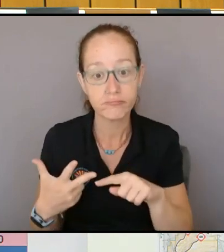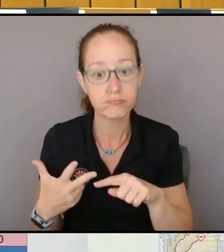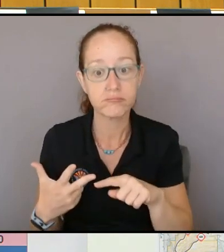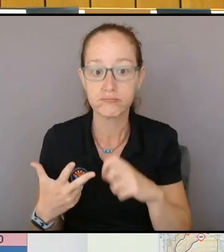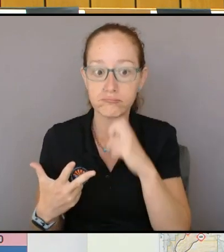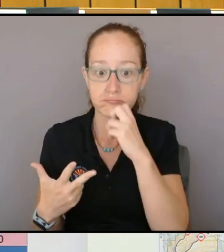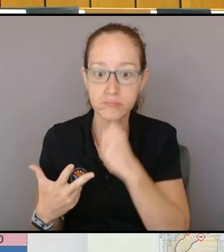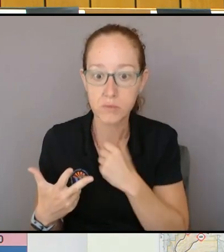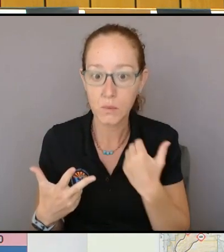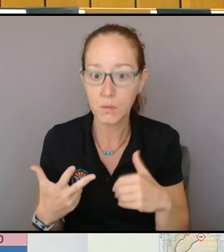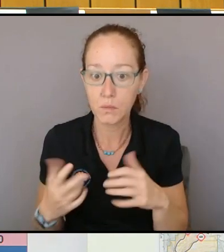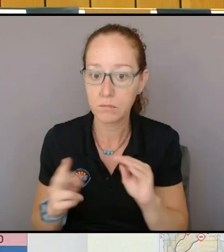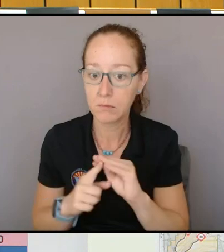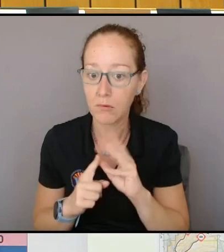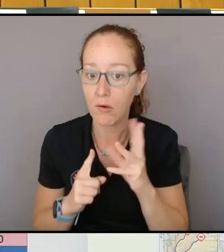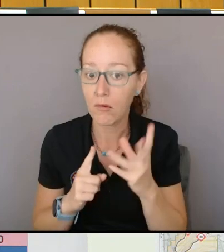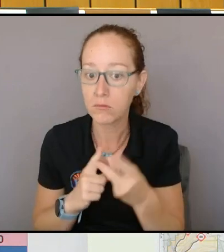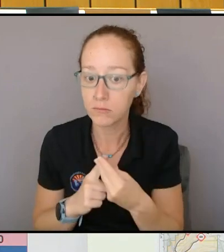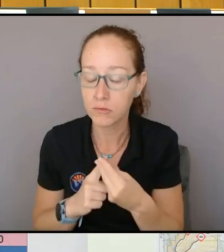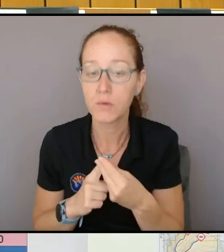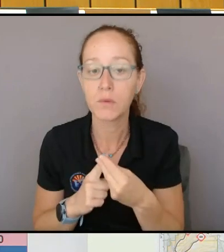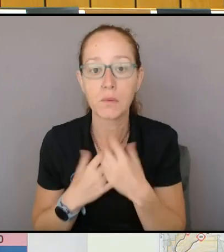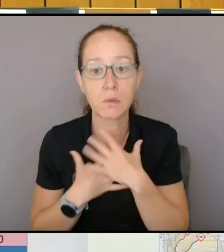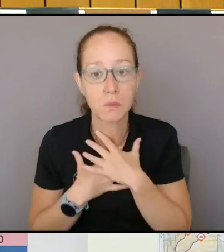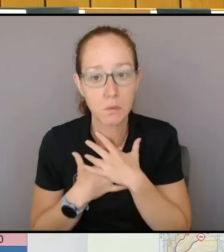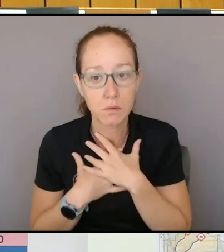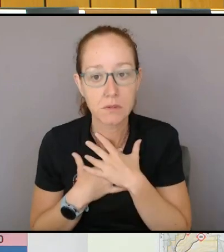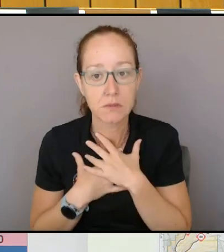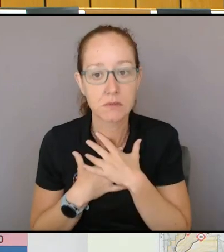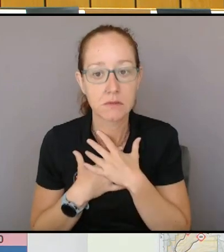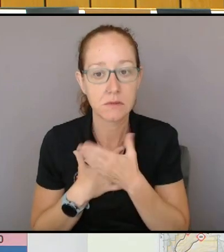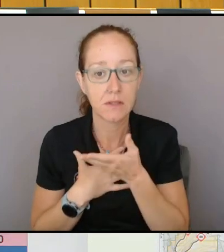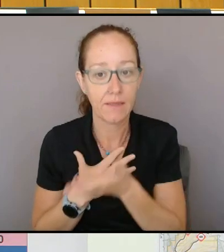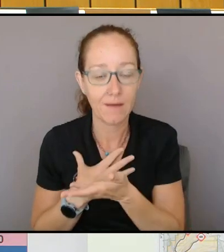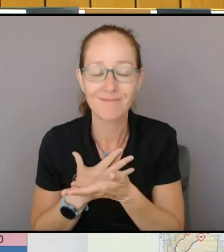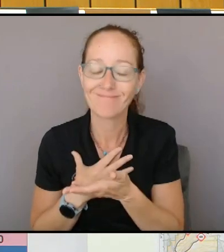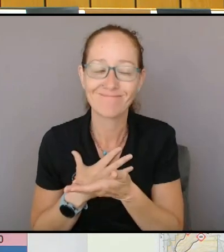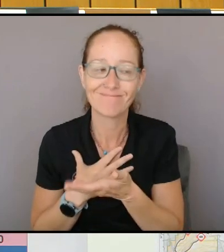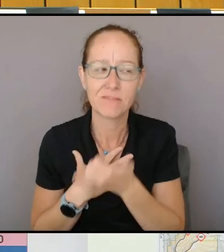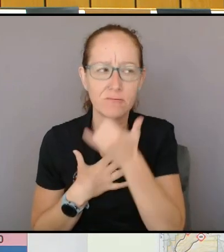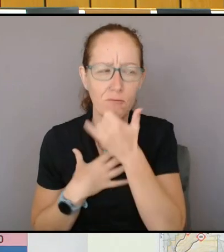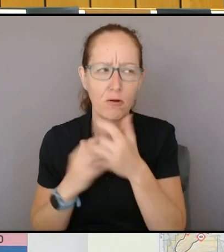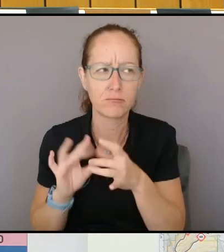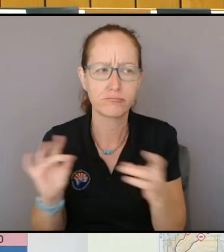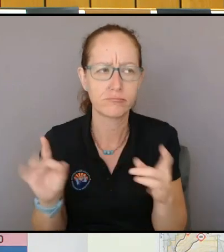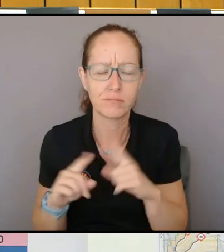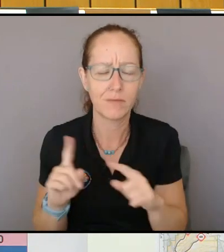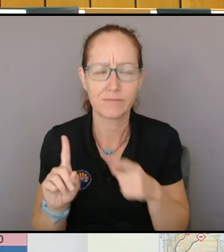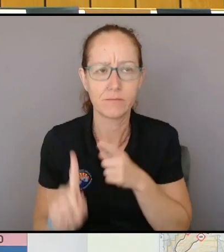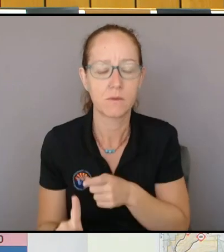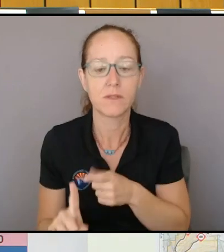not the way to say that. But, you know, we're monitoring the fire activity in those areas and we're taking